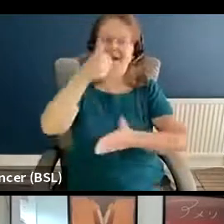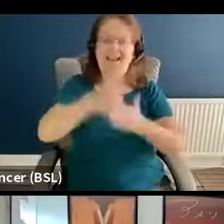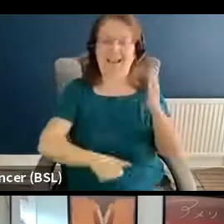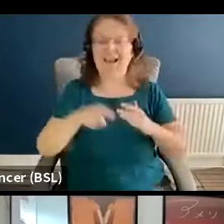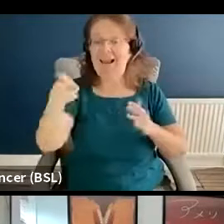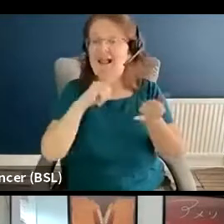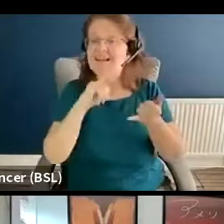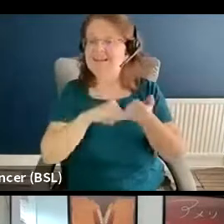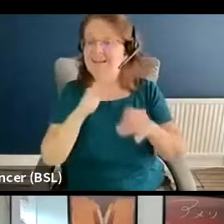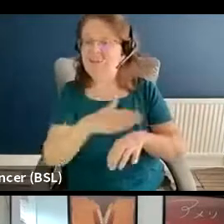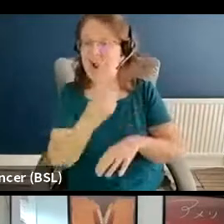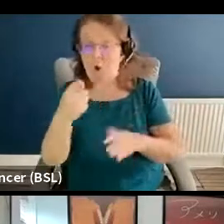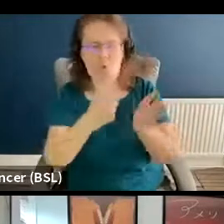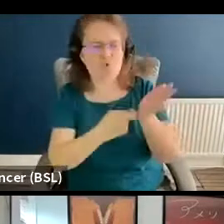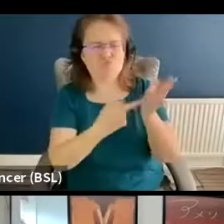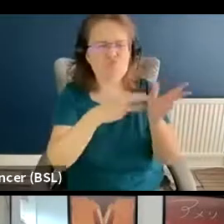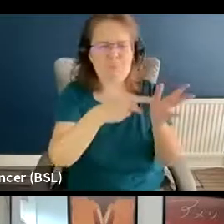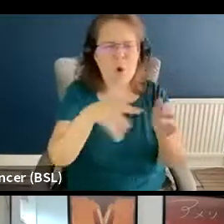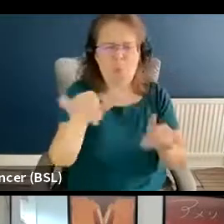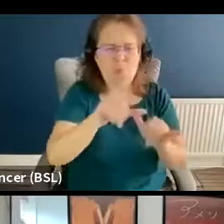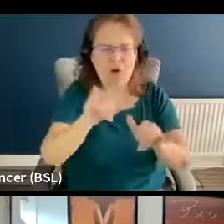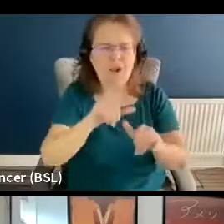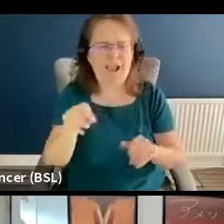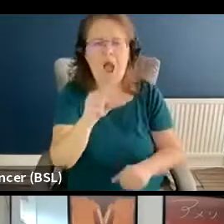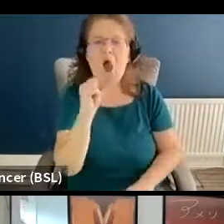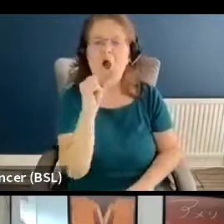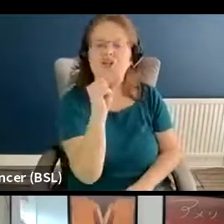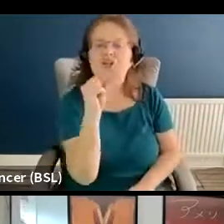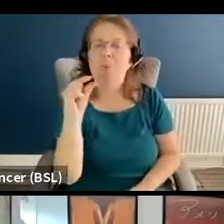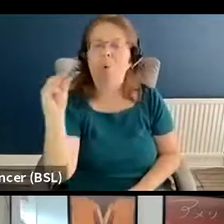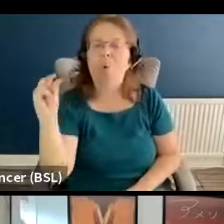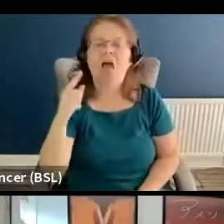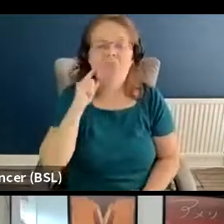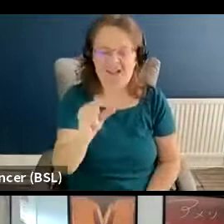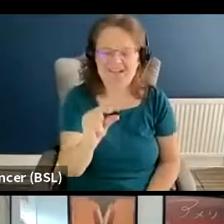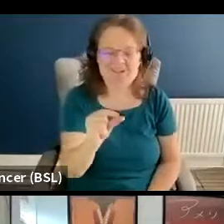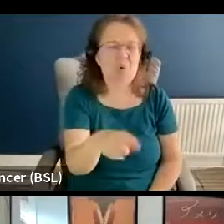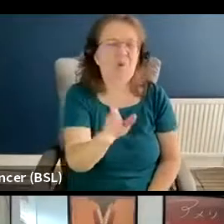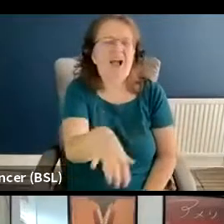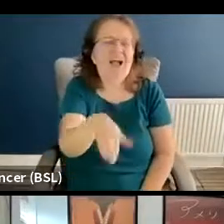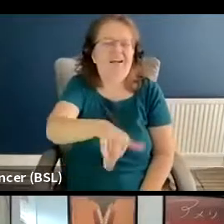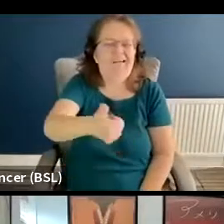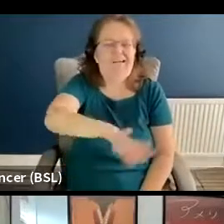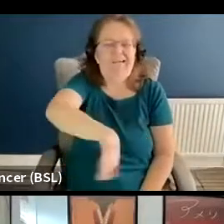or Ramon.There's no little small parts. I'll have people say okay, but what are the things we have